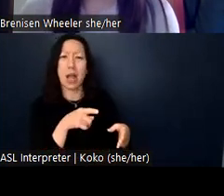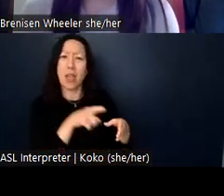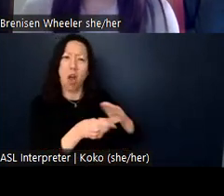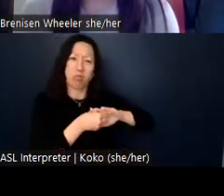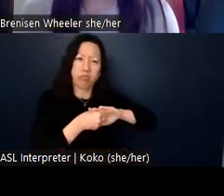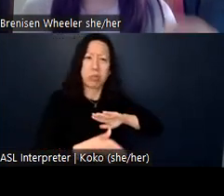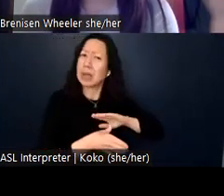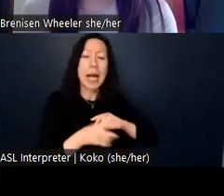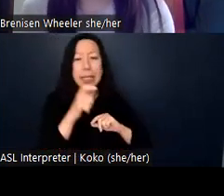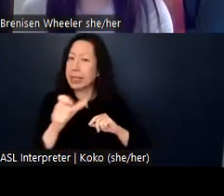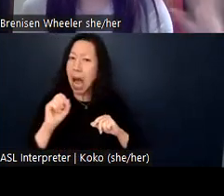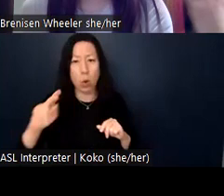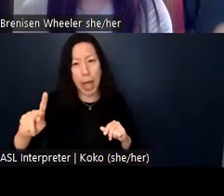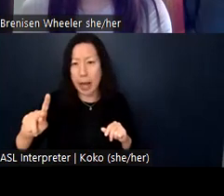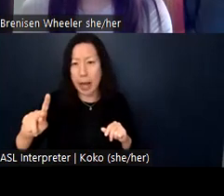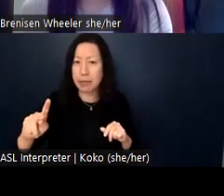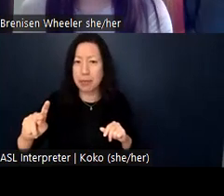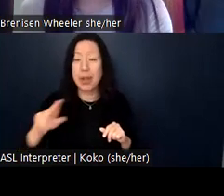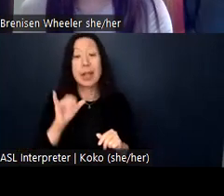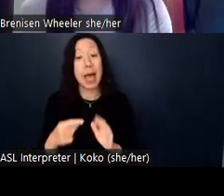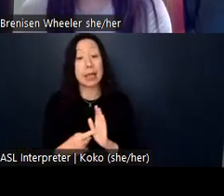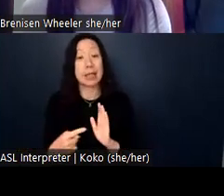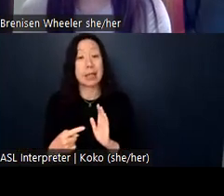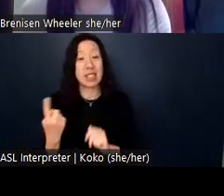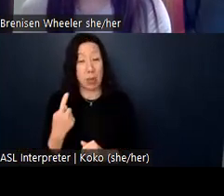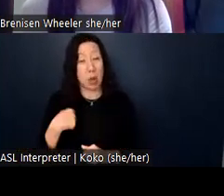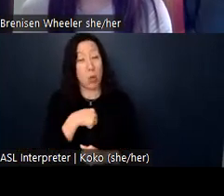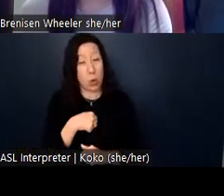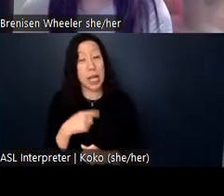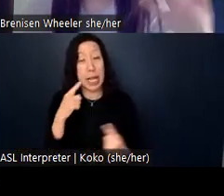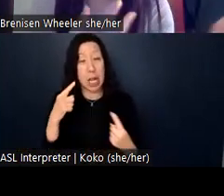a lot of from like former partners, because domestic violence can happen from like It's